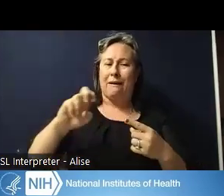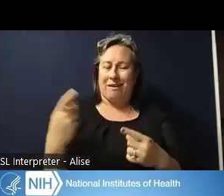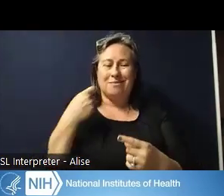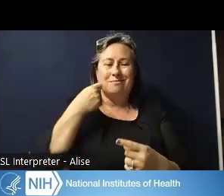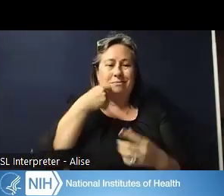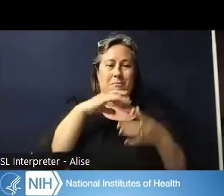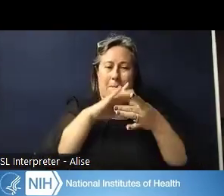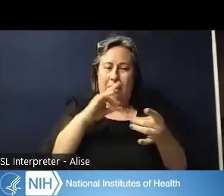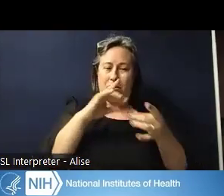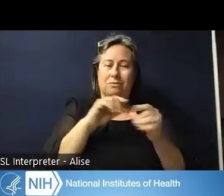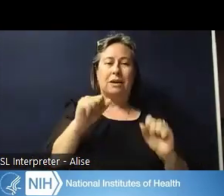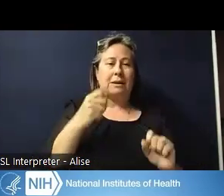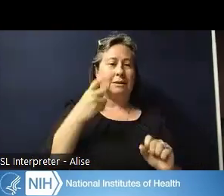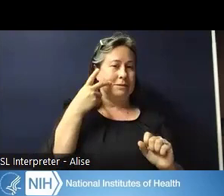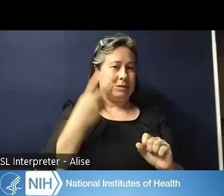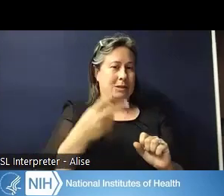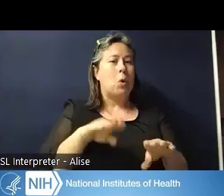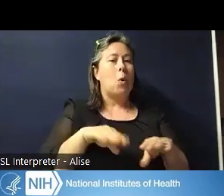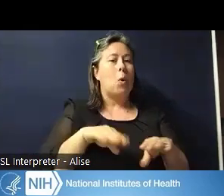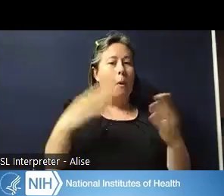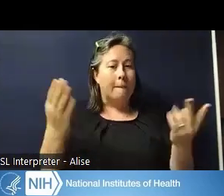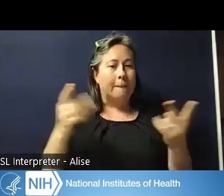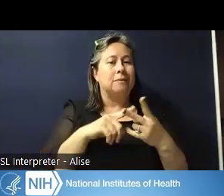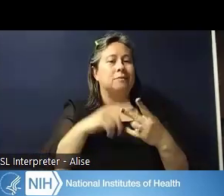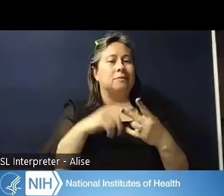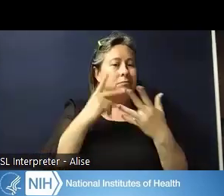And here you see openness, transparency and the like.